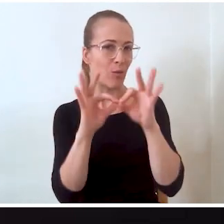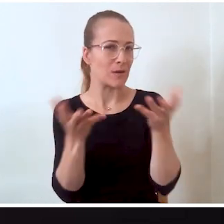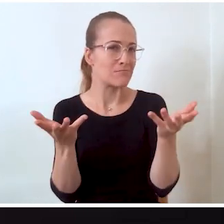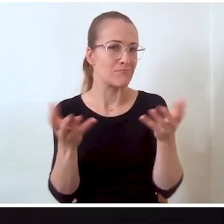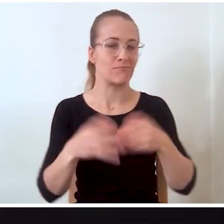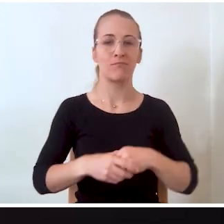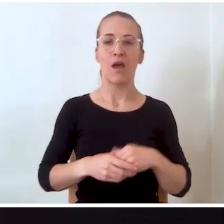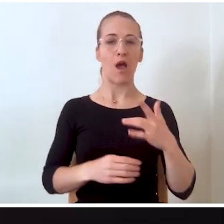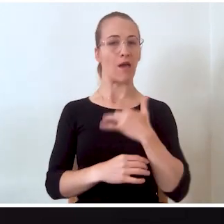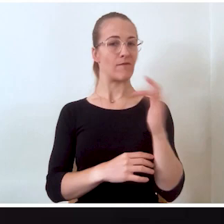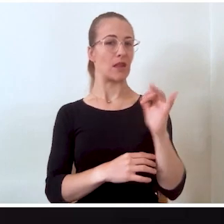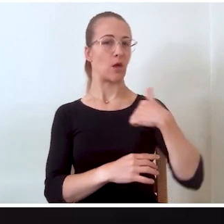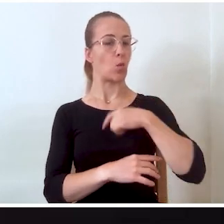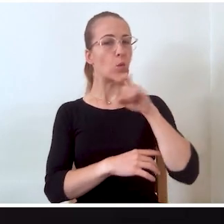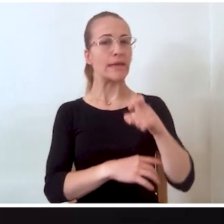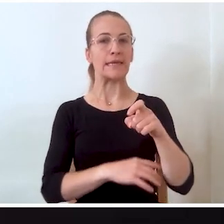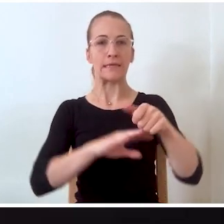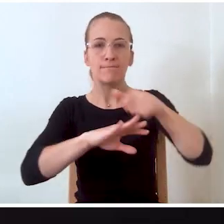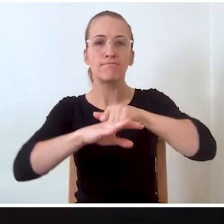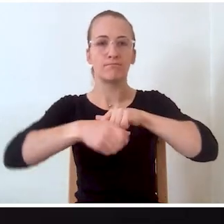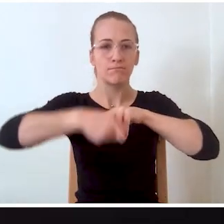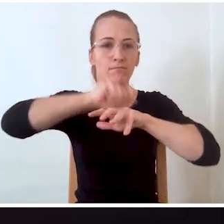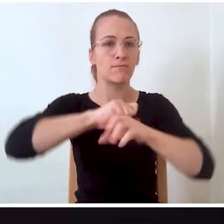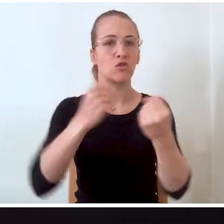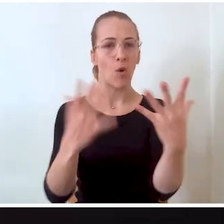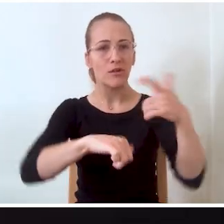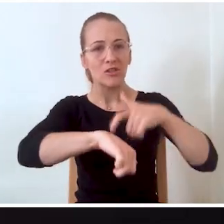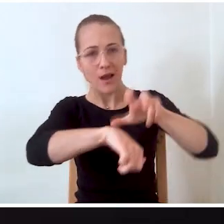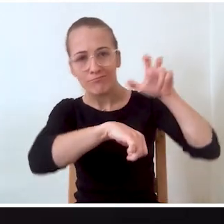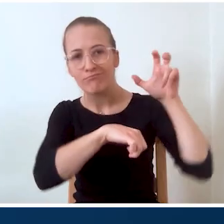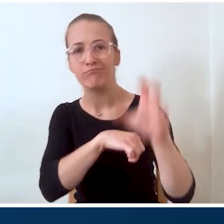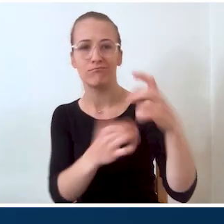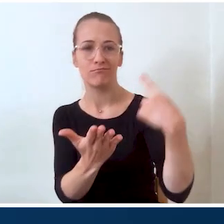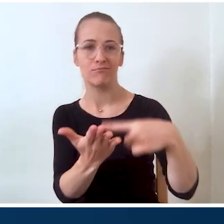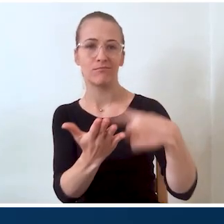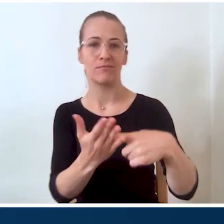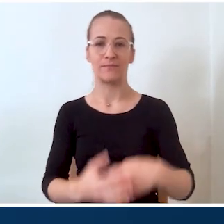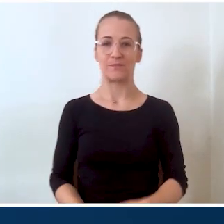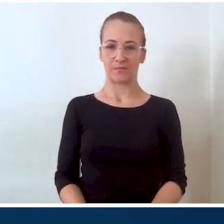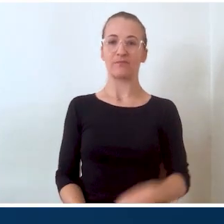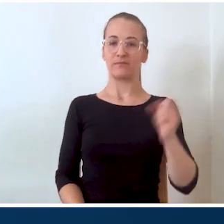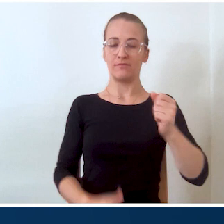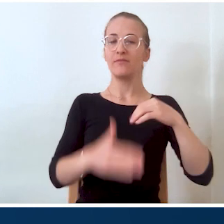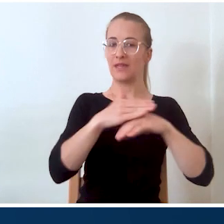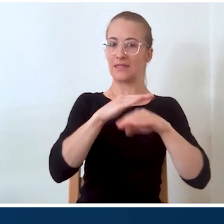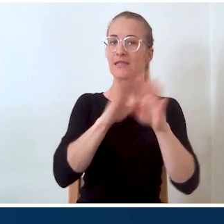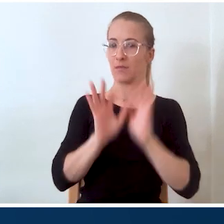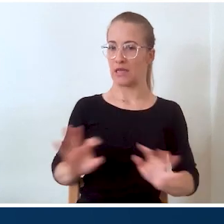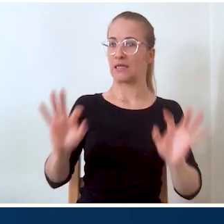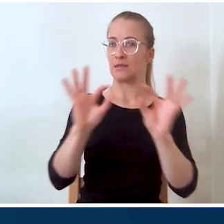And I just feel like we need to spend so much time just on that. Yeah, accessibility is important